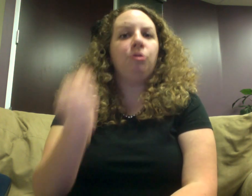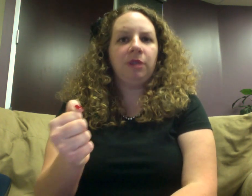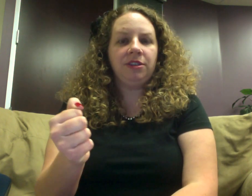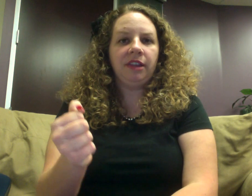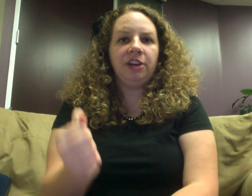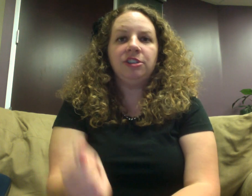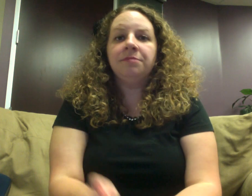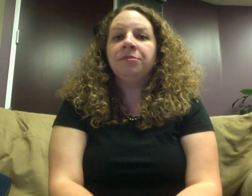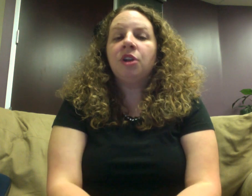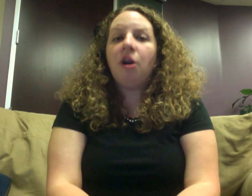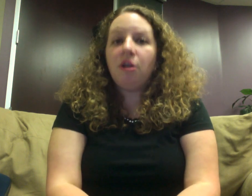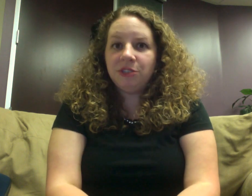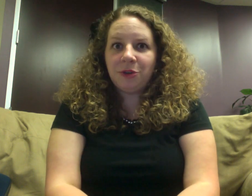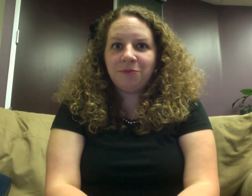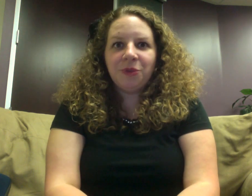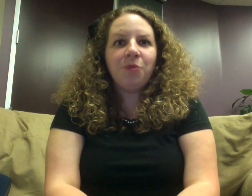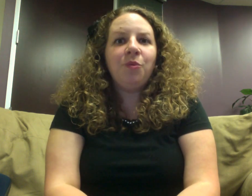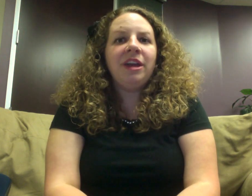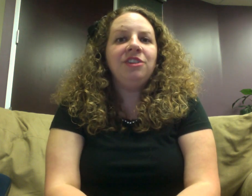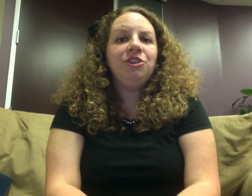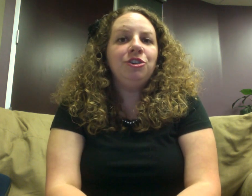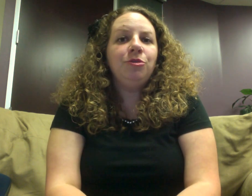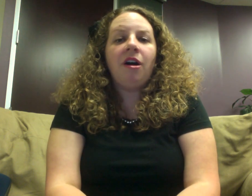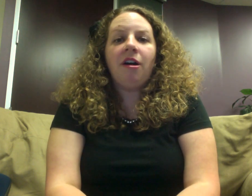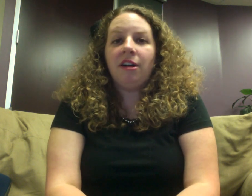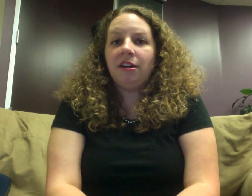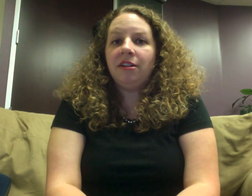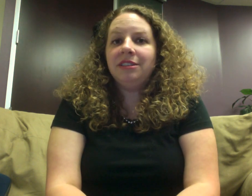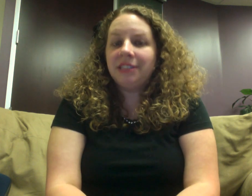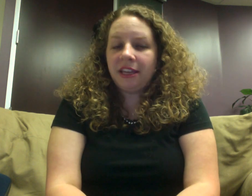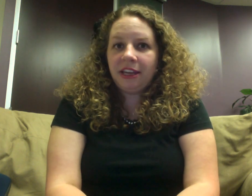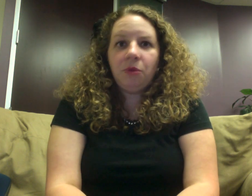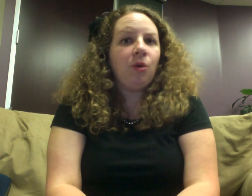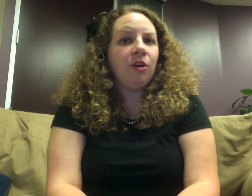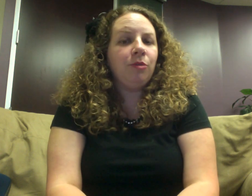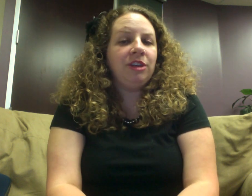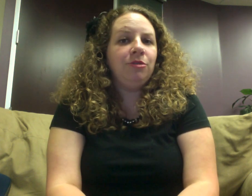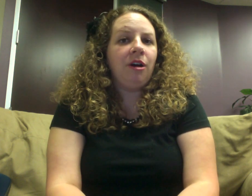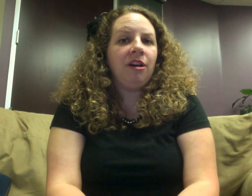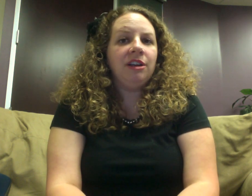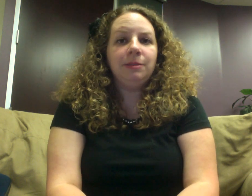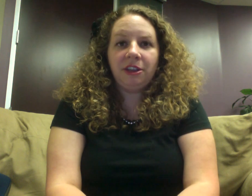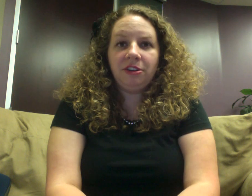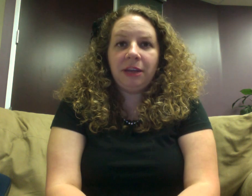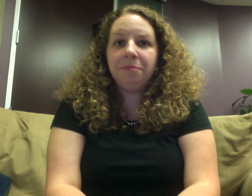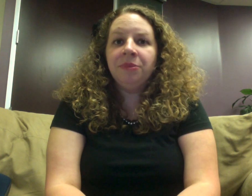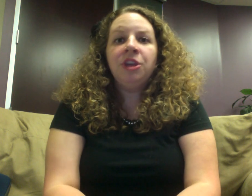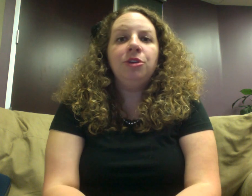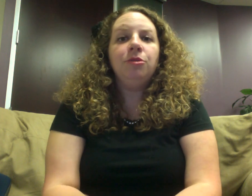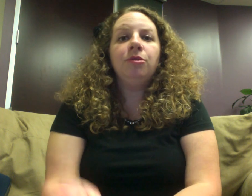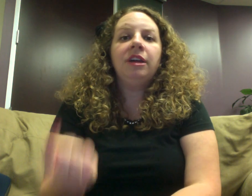one of the letters. Also, when you are signing, or when you are spelling your name, you can